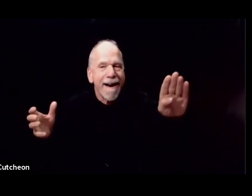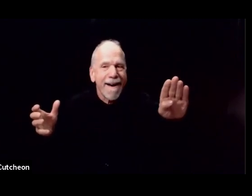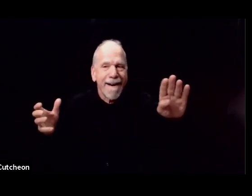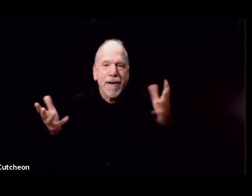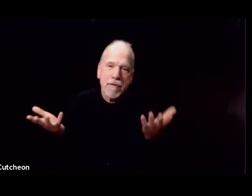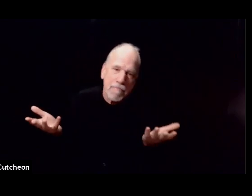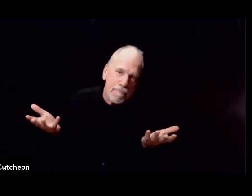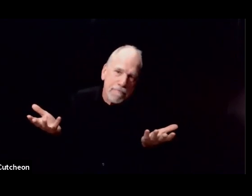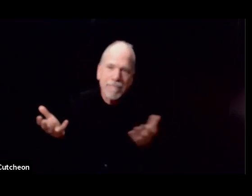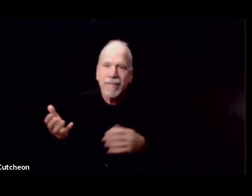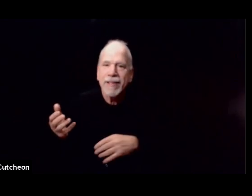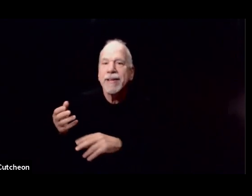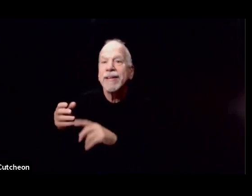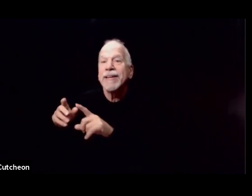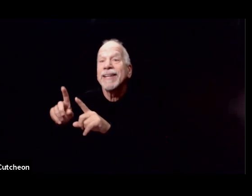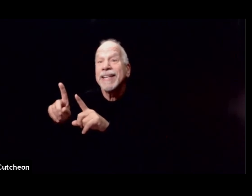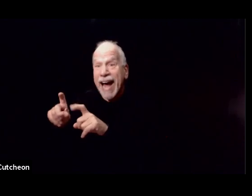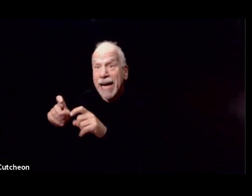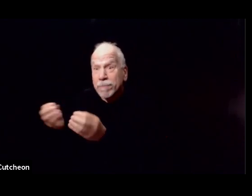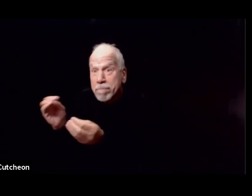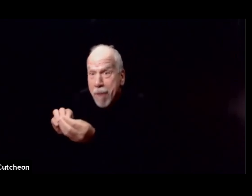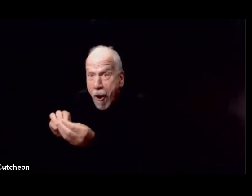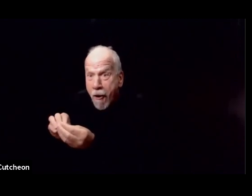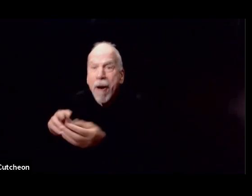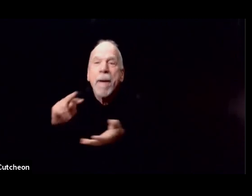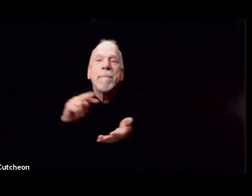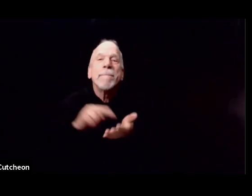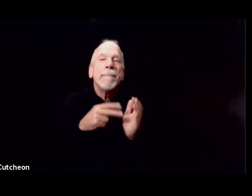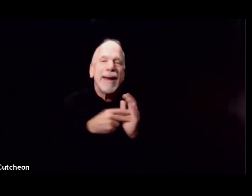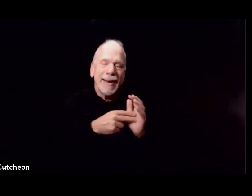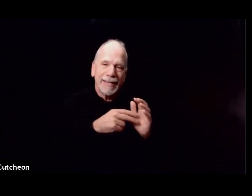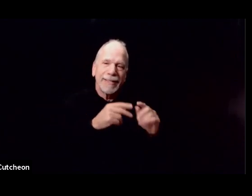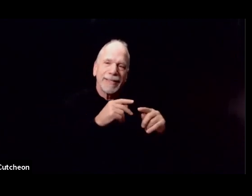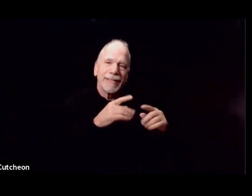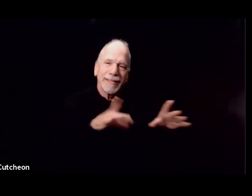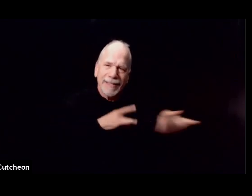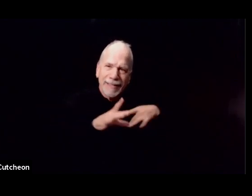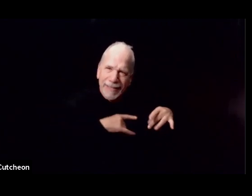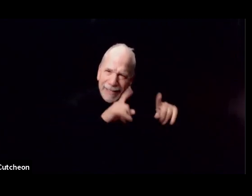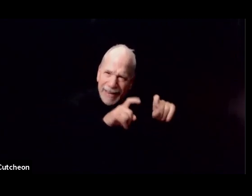to be aware of. One interesting trend that we've been noting is that the median age of